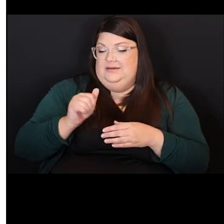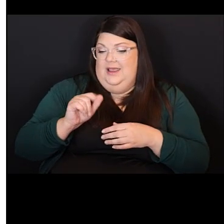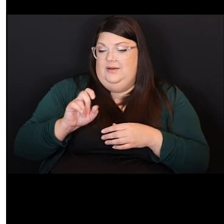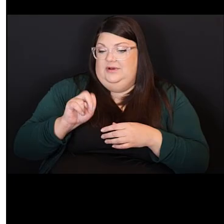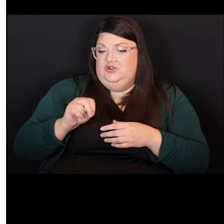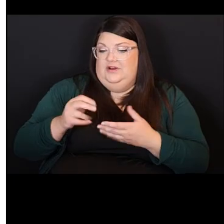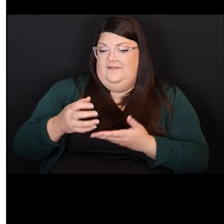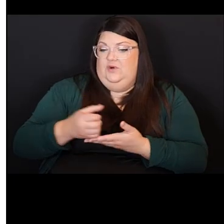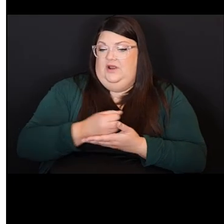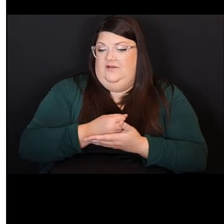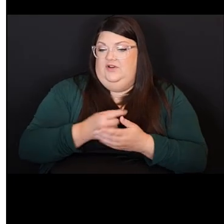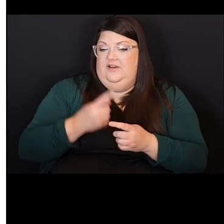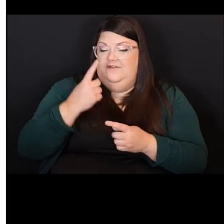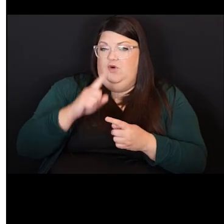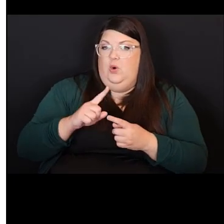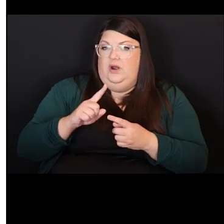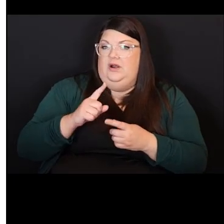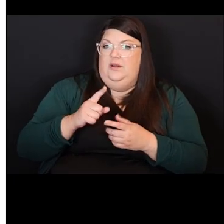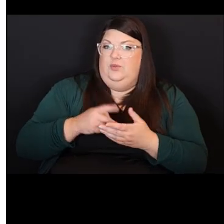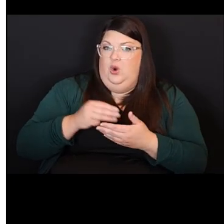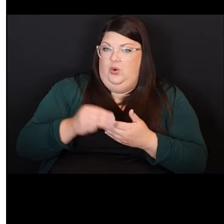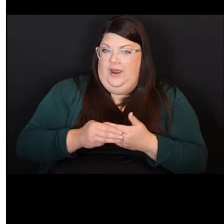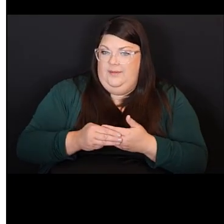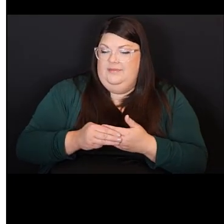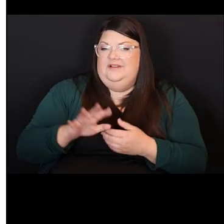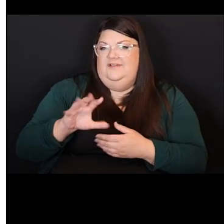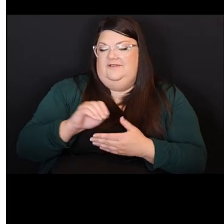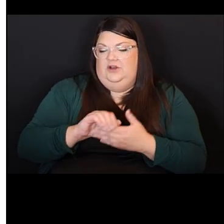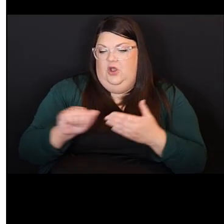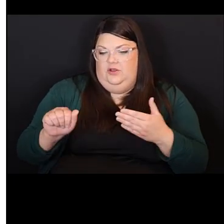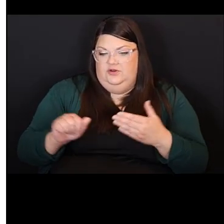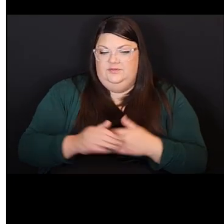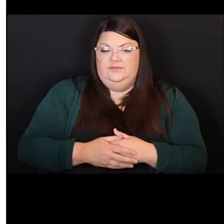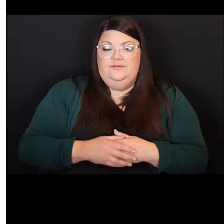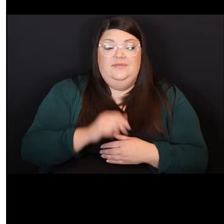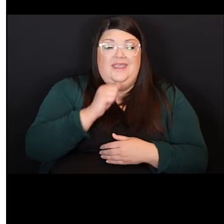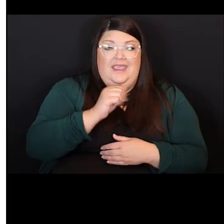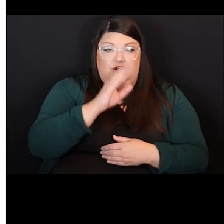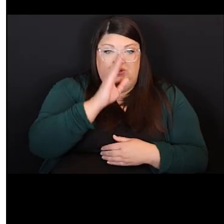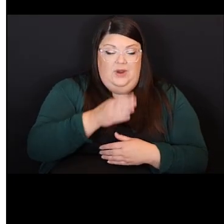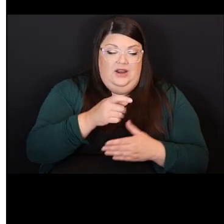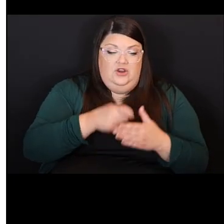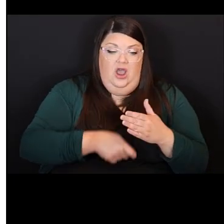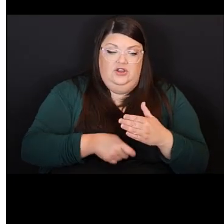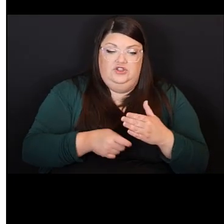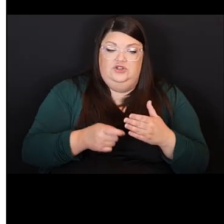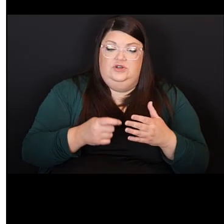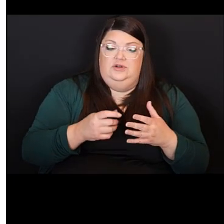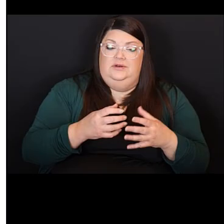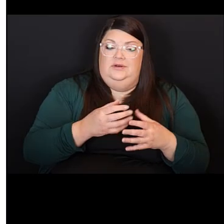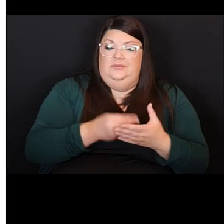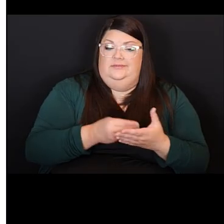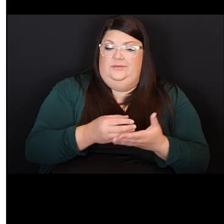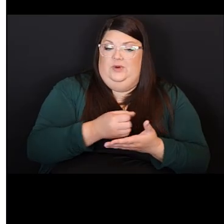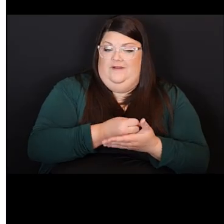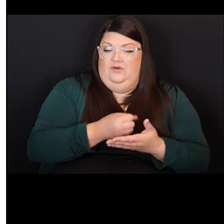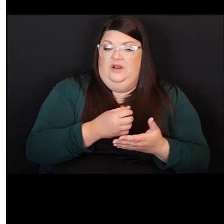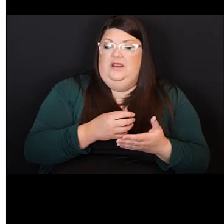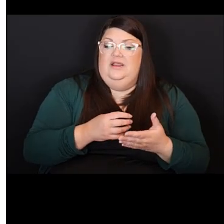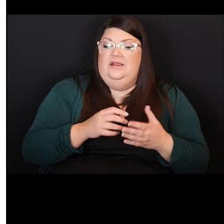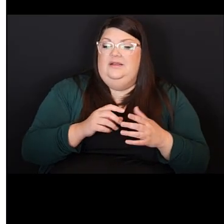administrative recovery) for the program is $50. Indirect cost recovery is subject to the